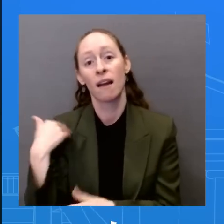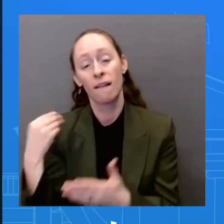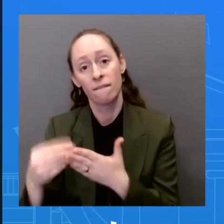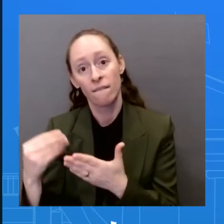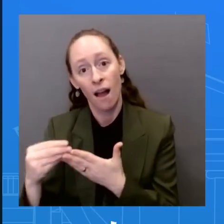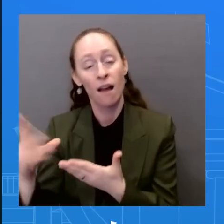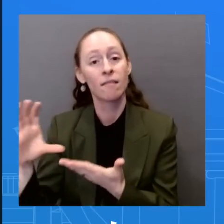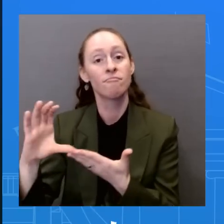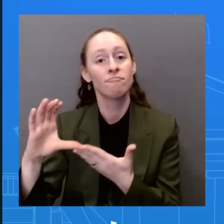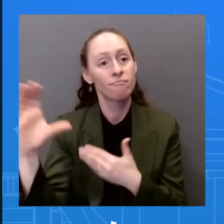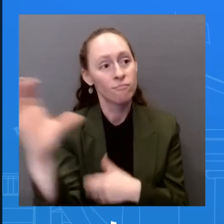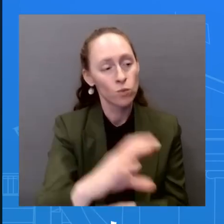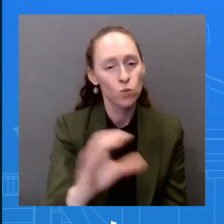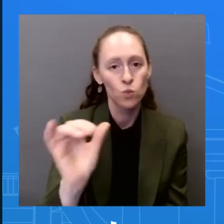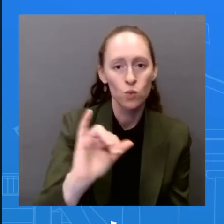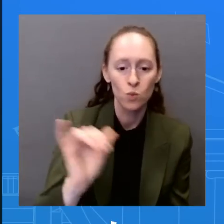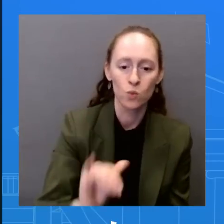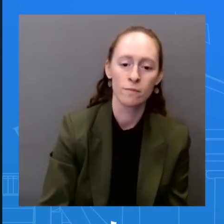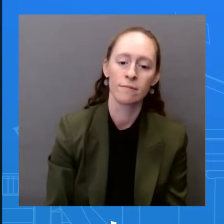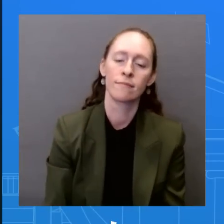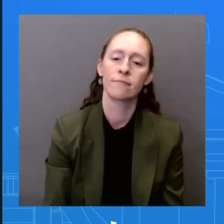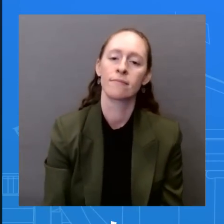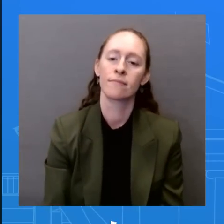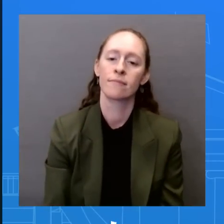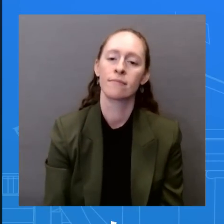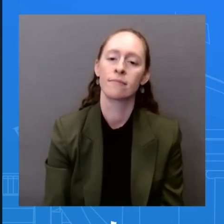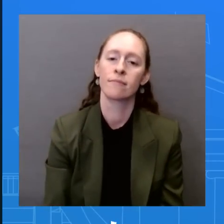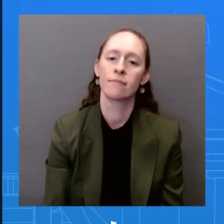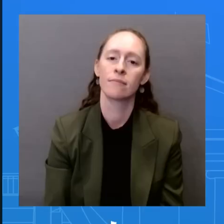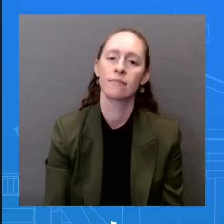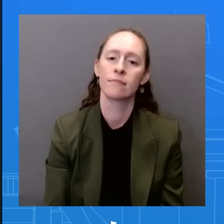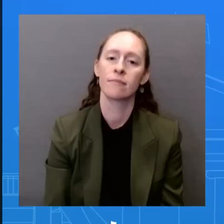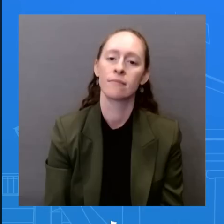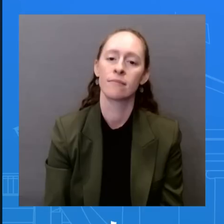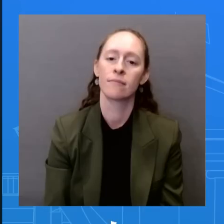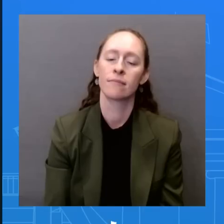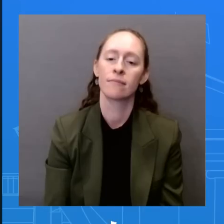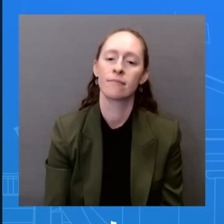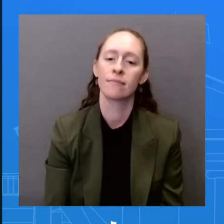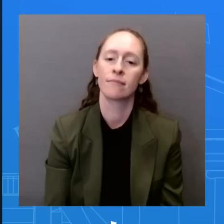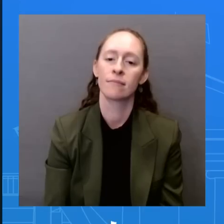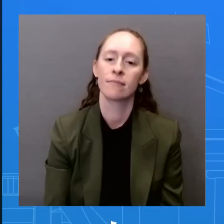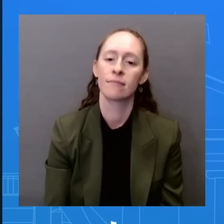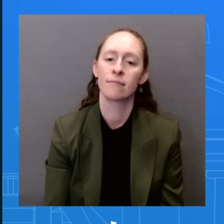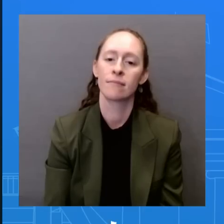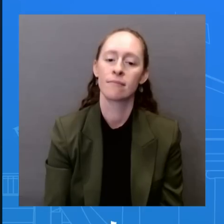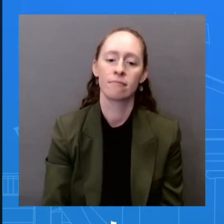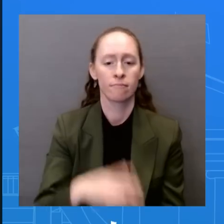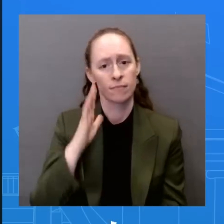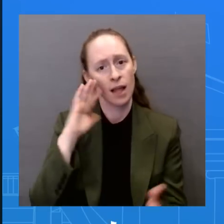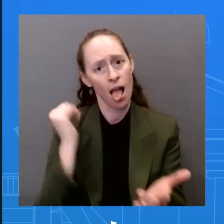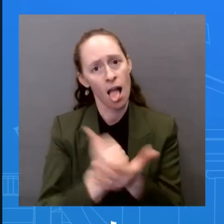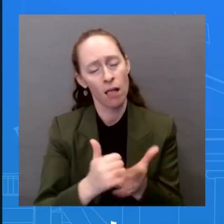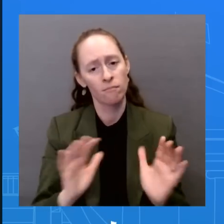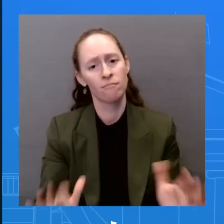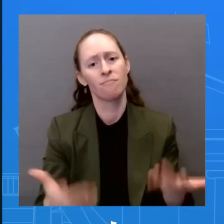and distribution system improvements for Jackson. And so we have made this a priority. The reason why the EPA Administrator